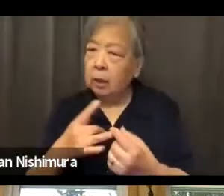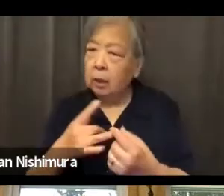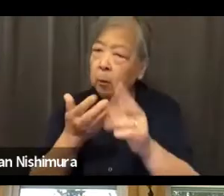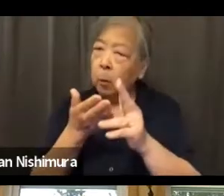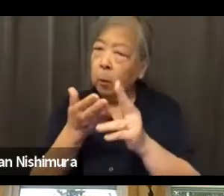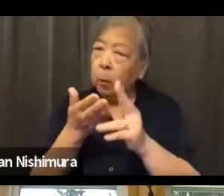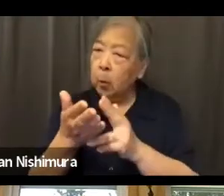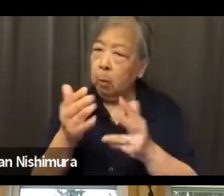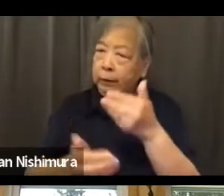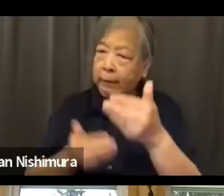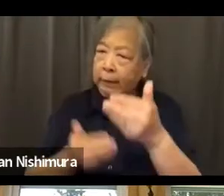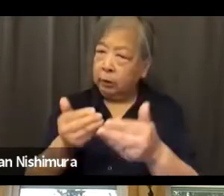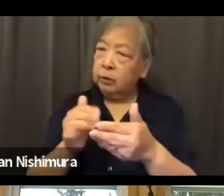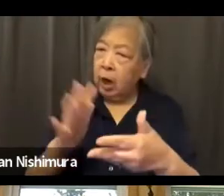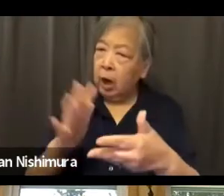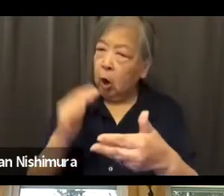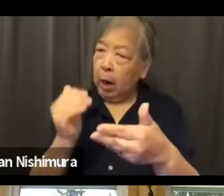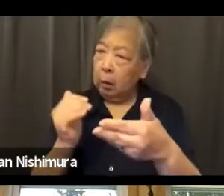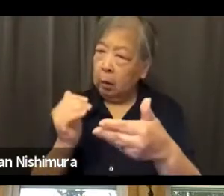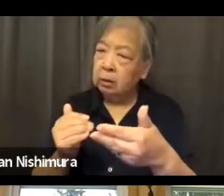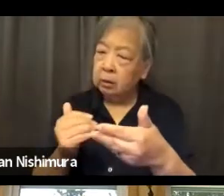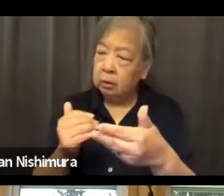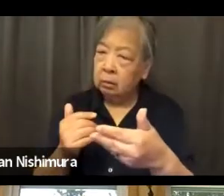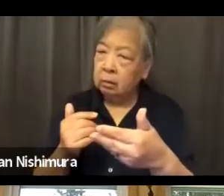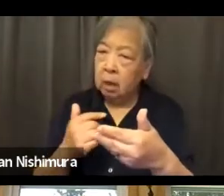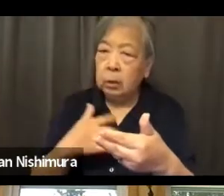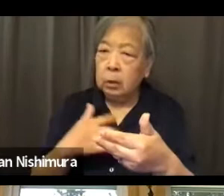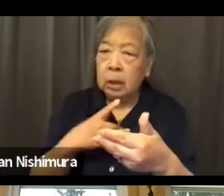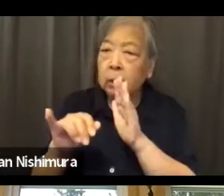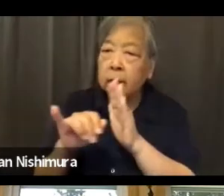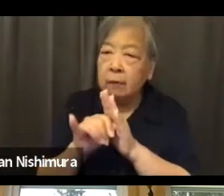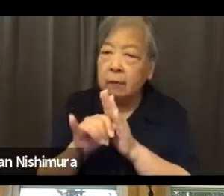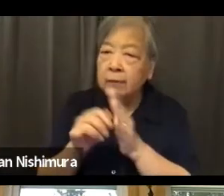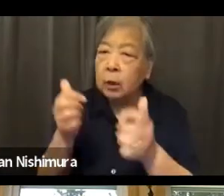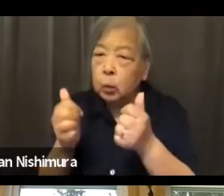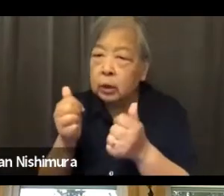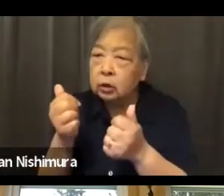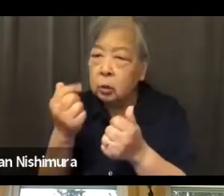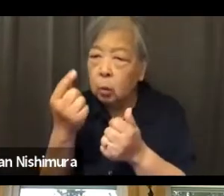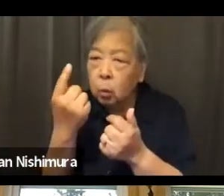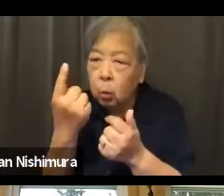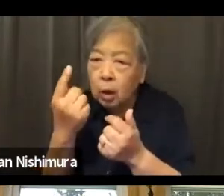are outlined in order to identify which of the three programs of interest to me will